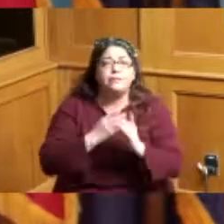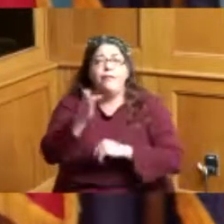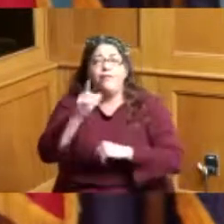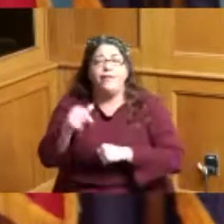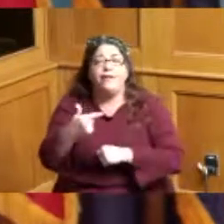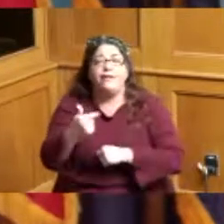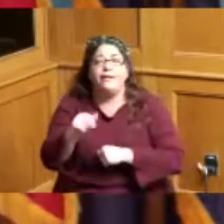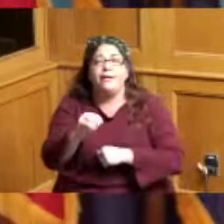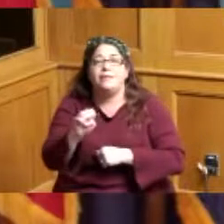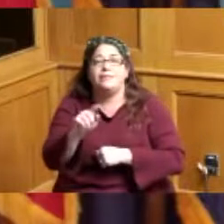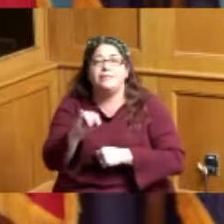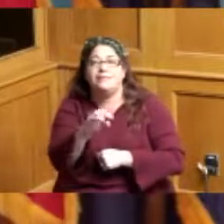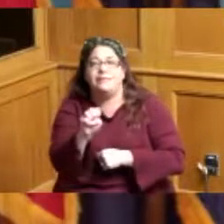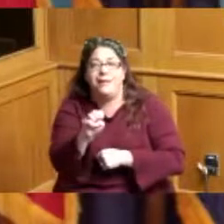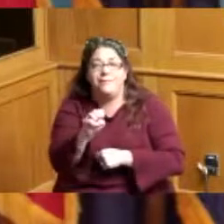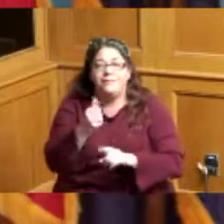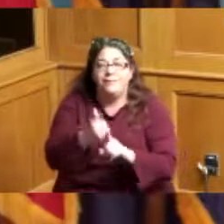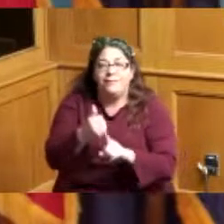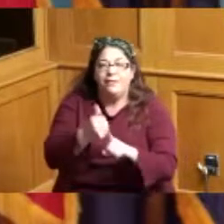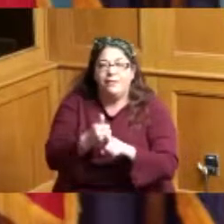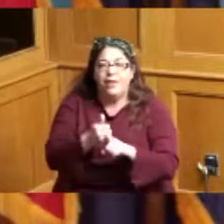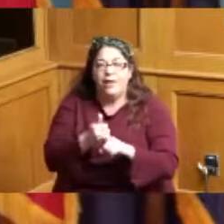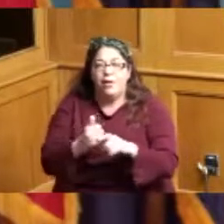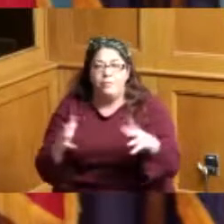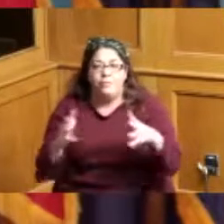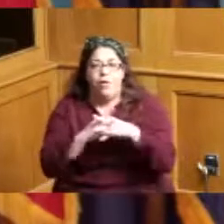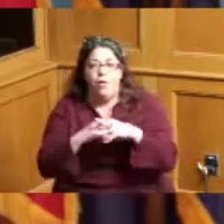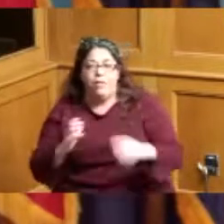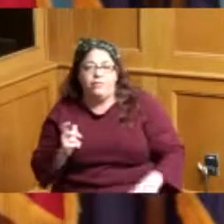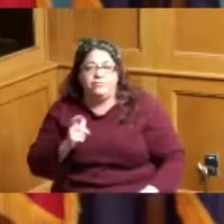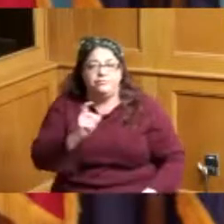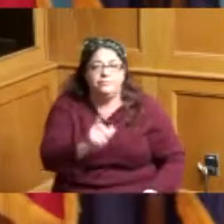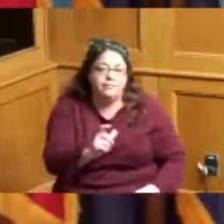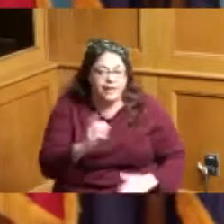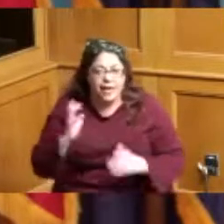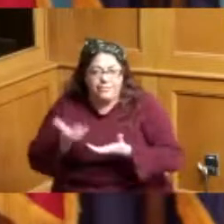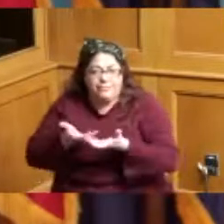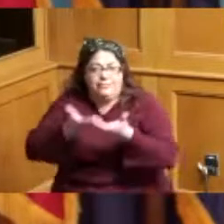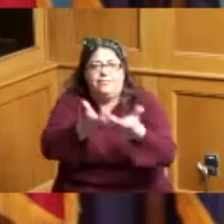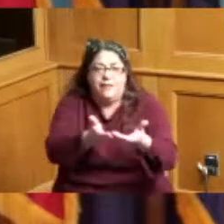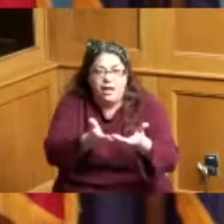and he's at the first giving the ball to the first African-American bar and restaurant and